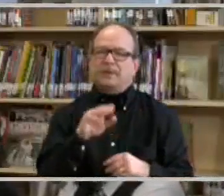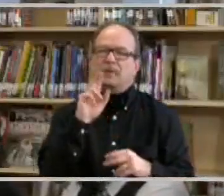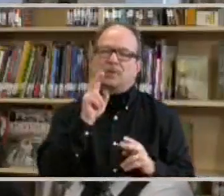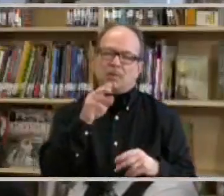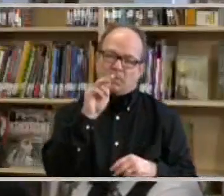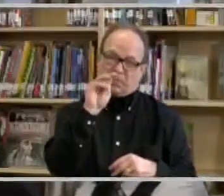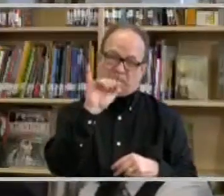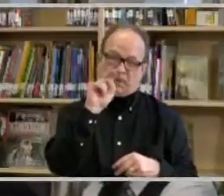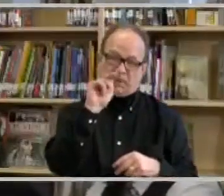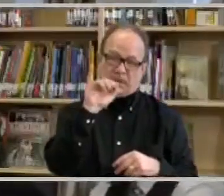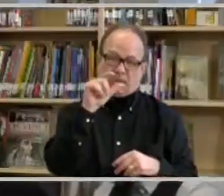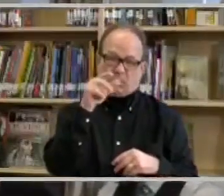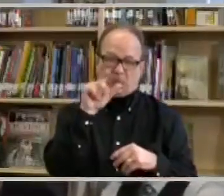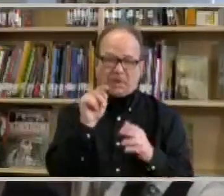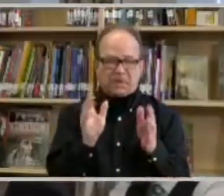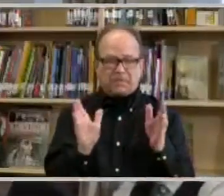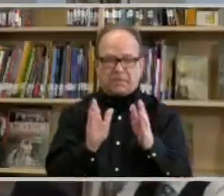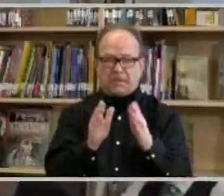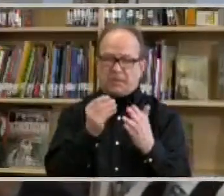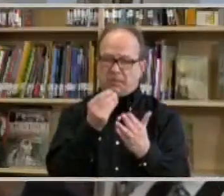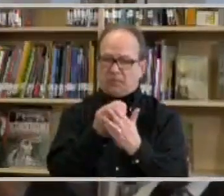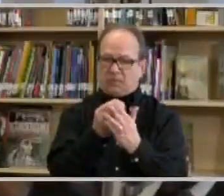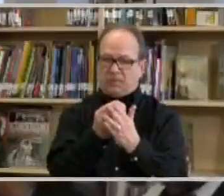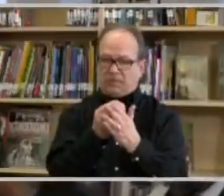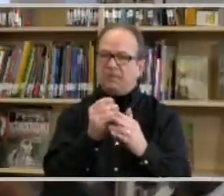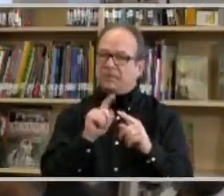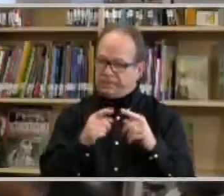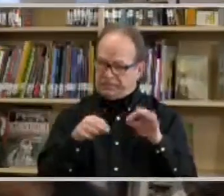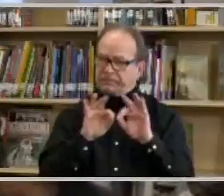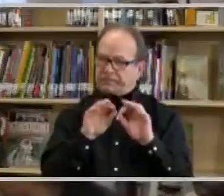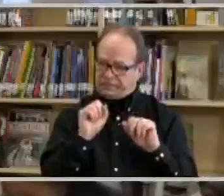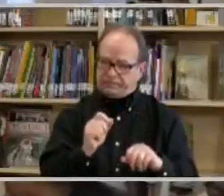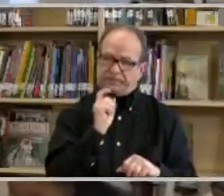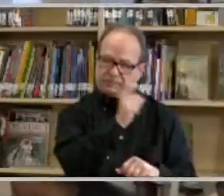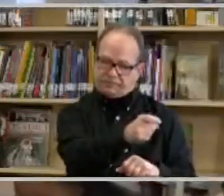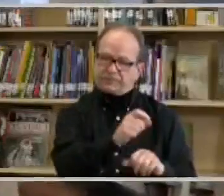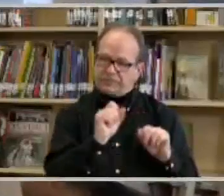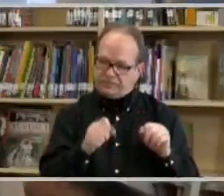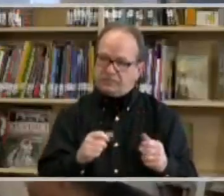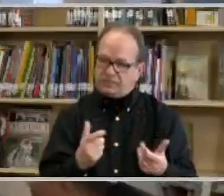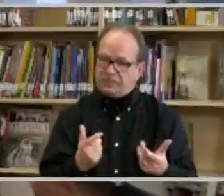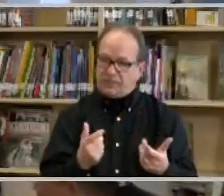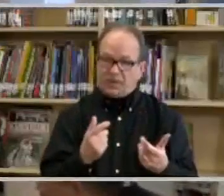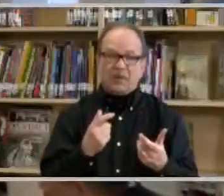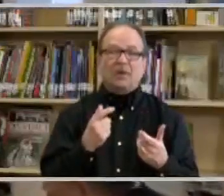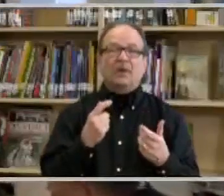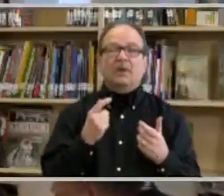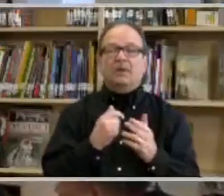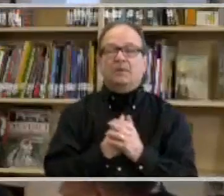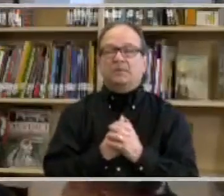GRANT PROGRAM. AND WE JUST I THINK THIS WEEK